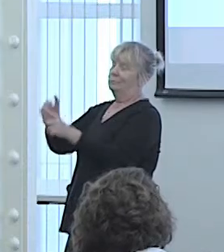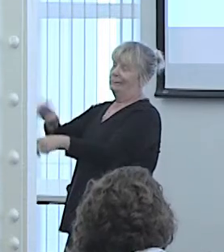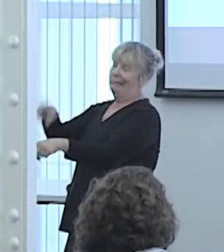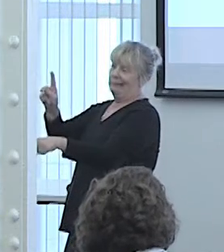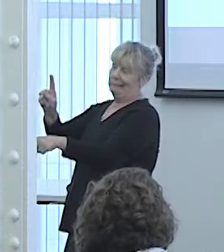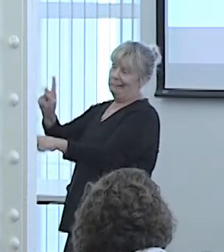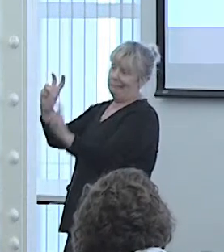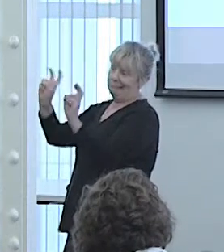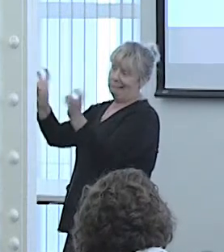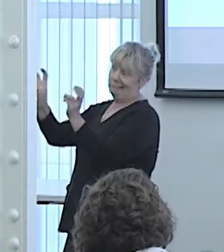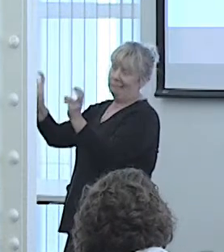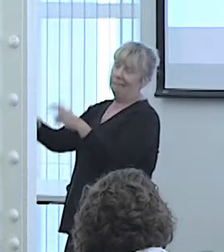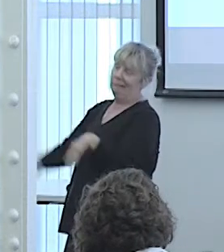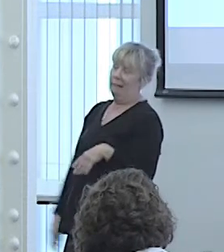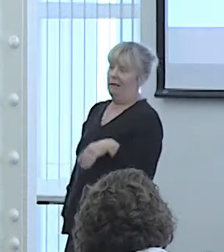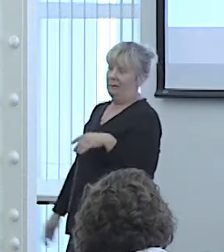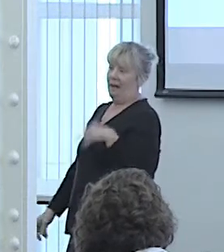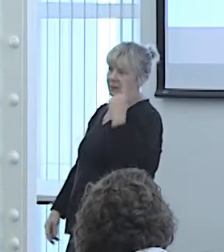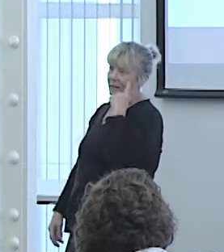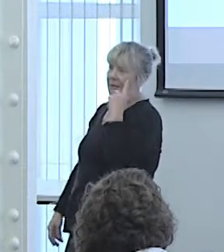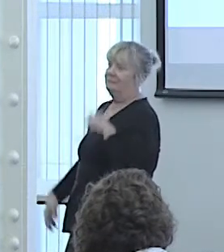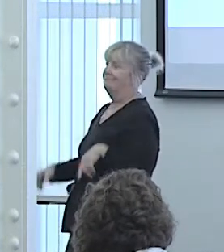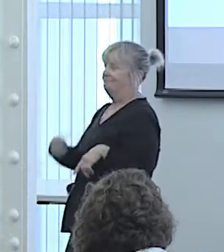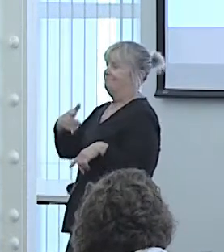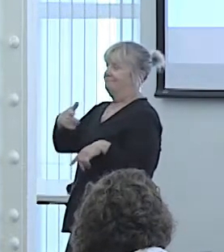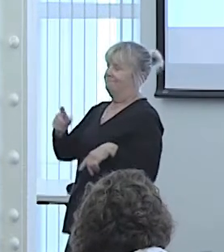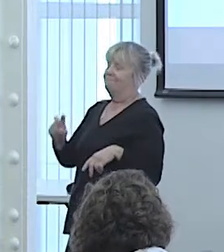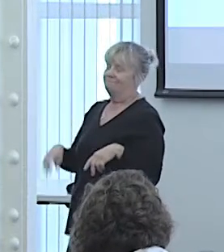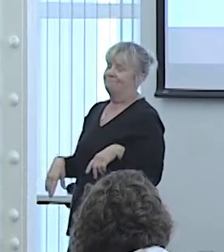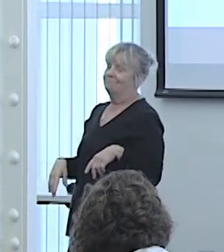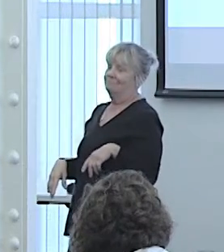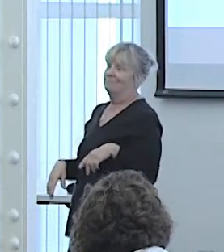towards what sexuality whereas our culture such as